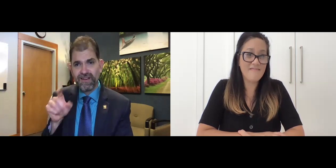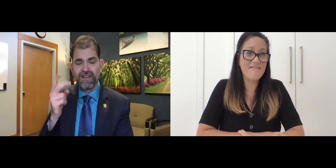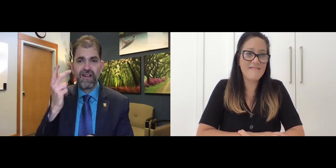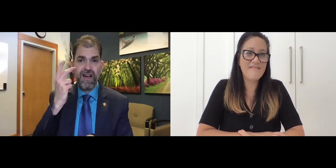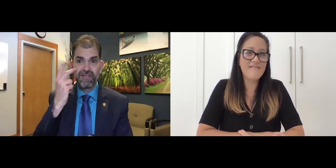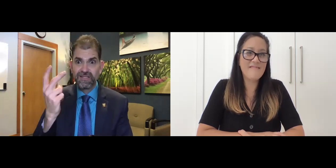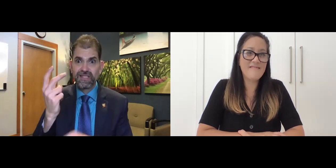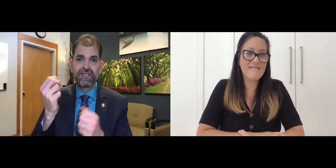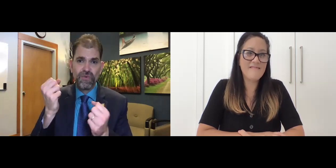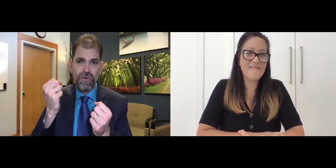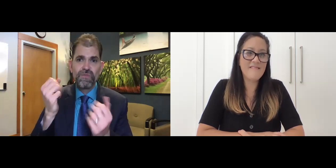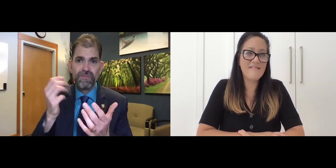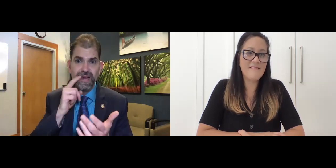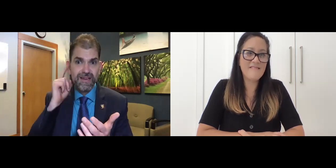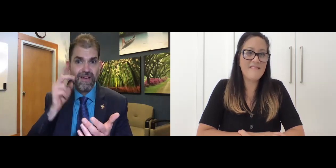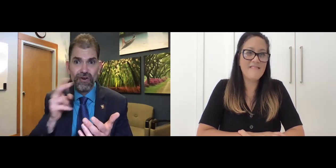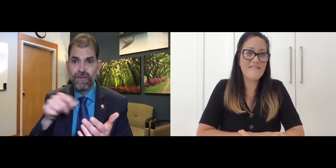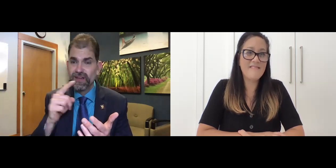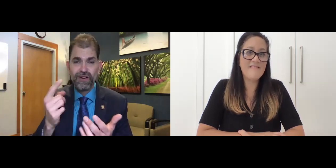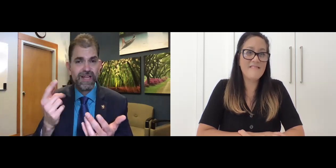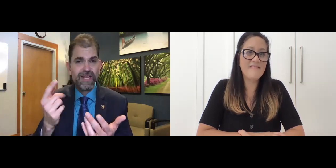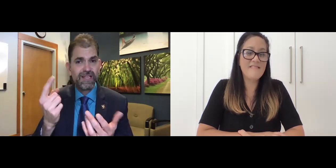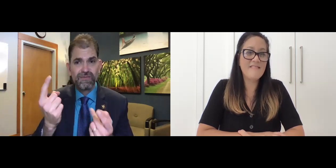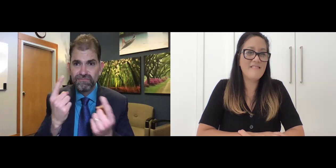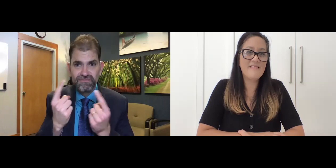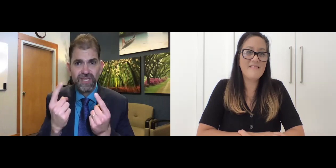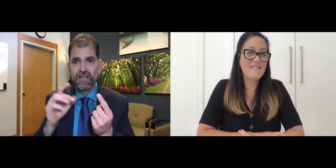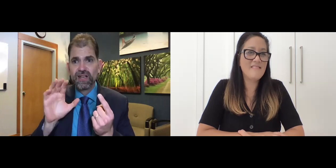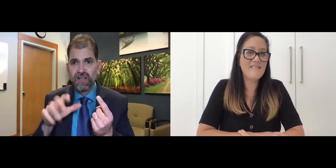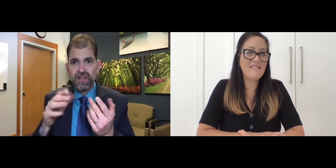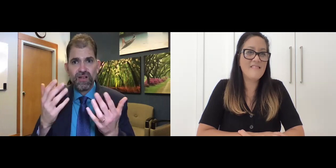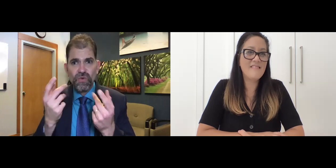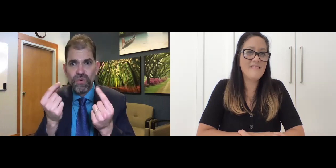now with COVID oh my goodness, we're seeing so many more people coming